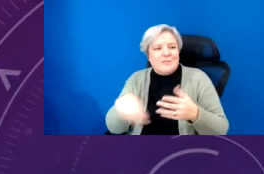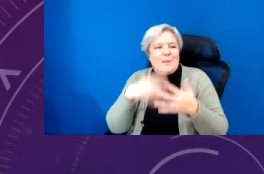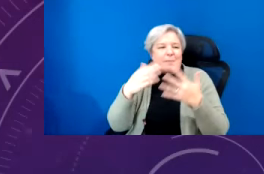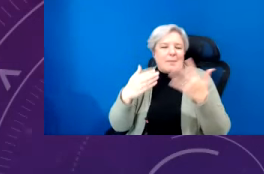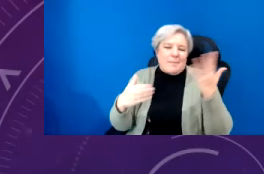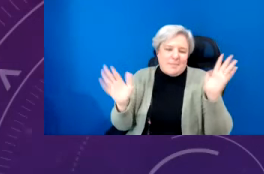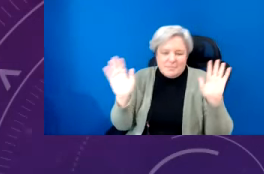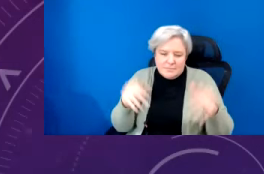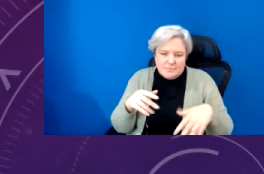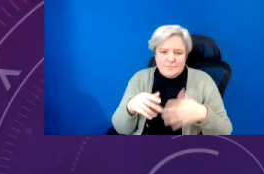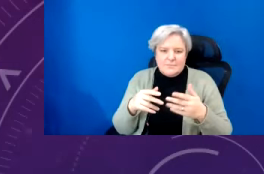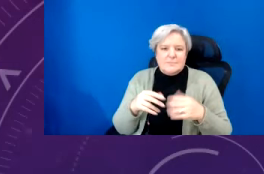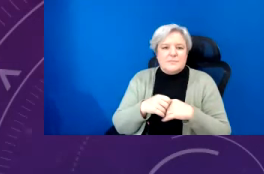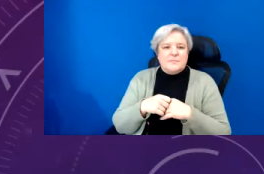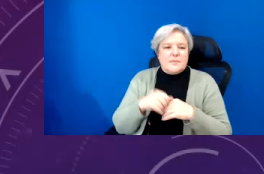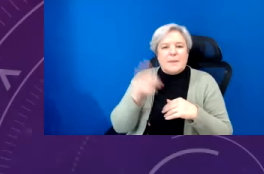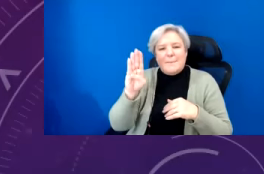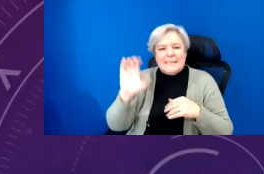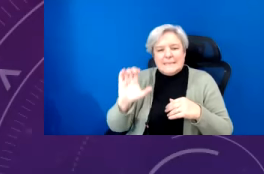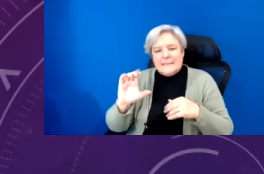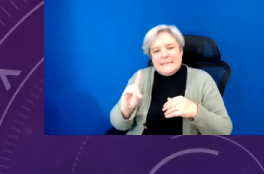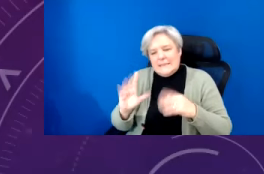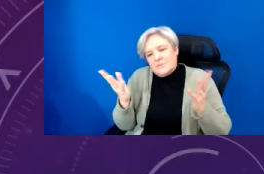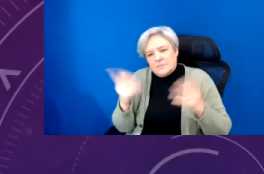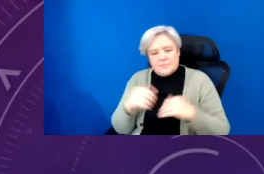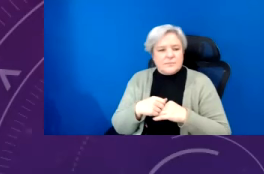to 90 equals a B.